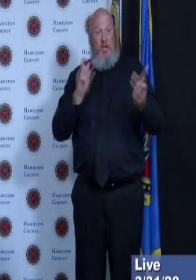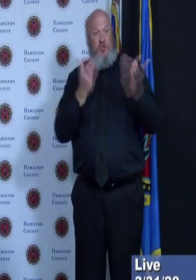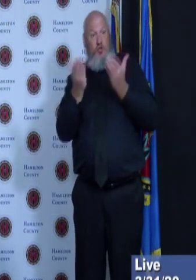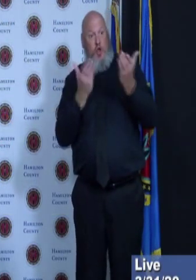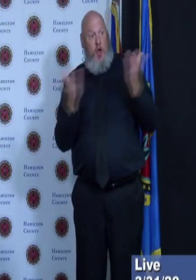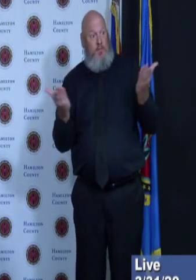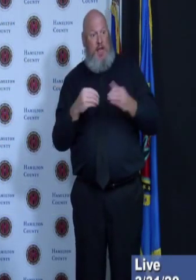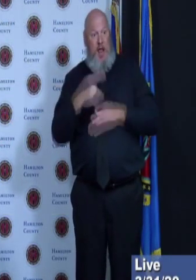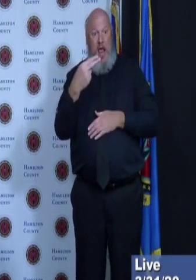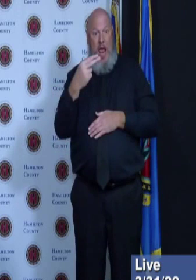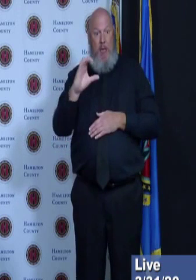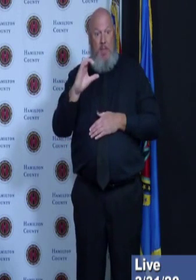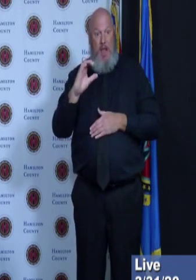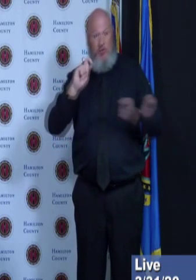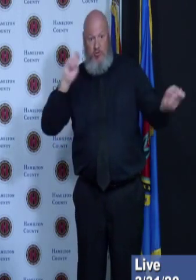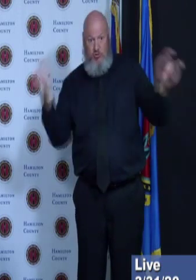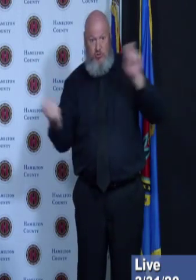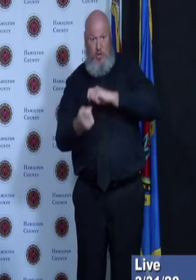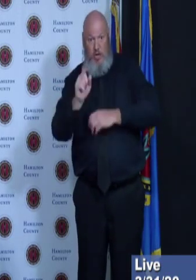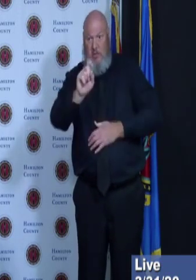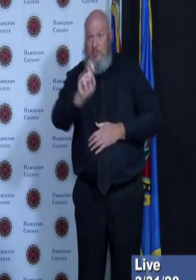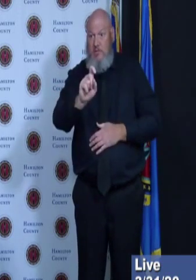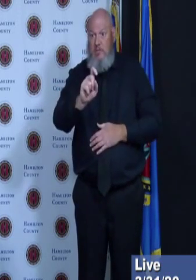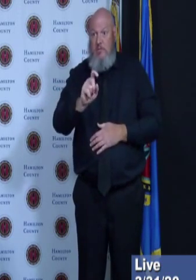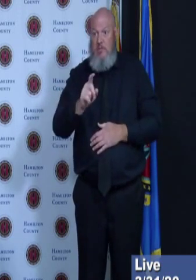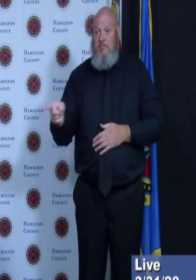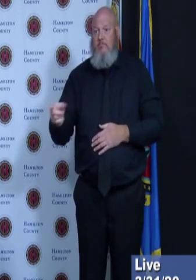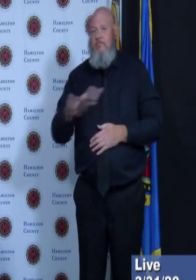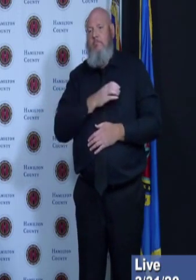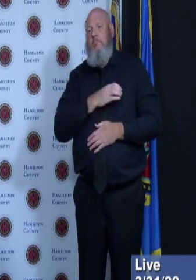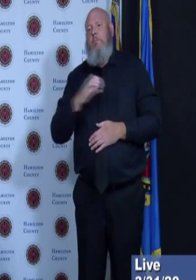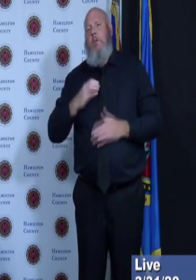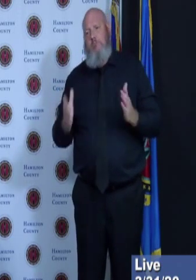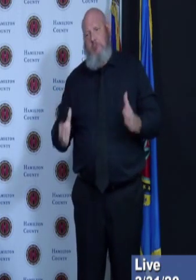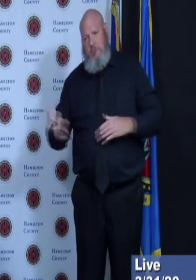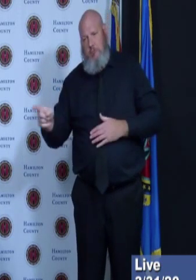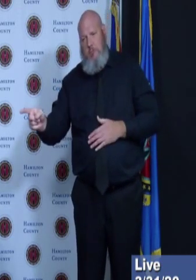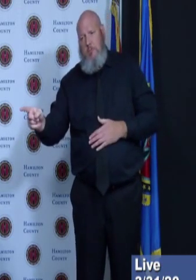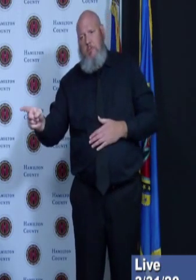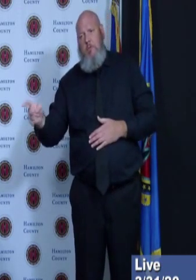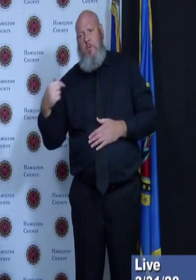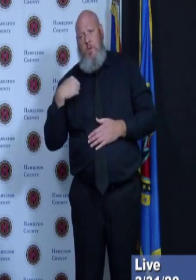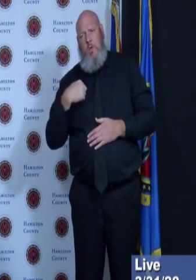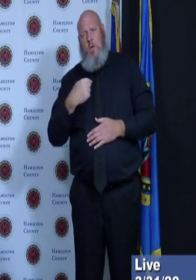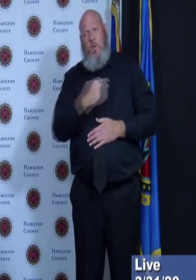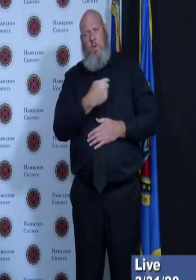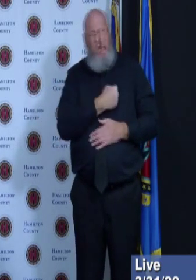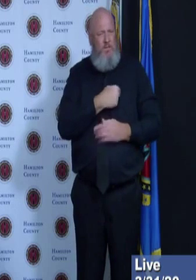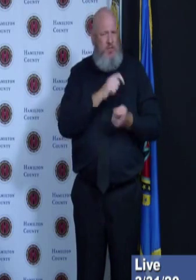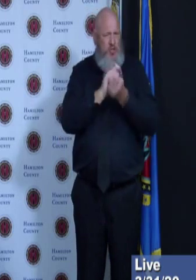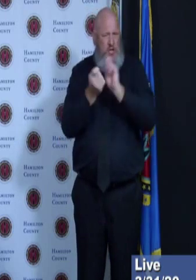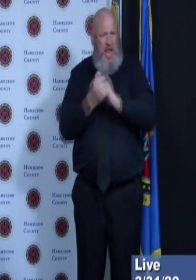and so there already has been a change I'm not sure slow down would capture it